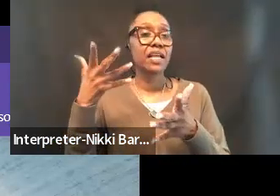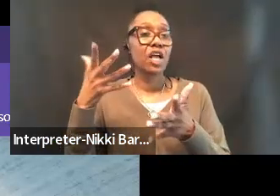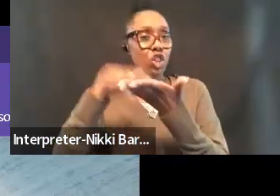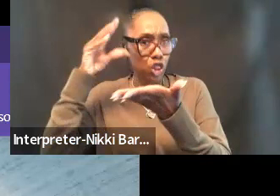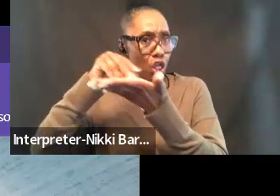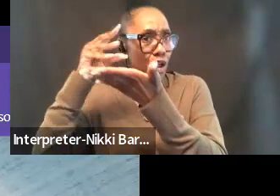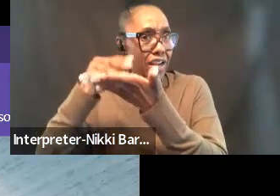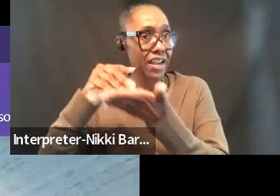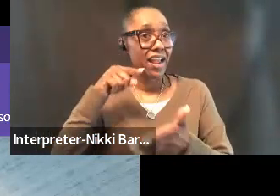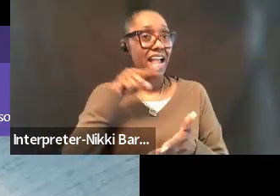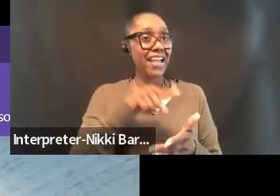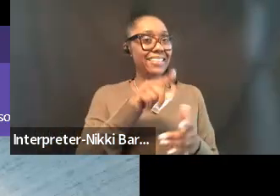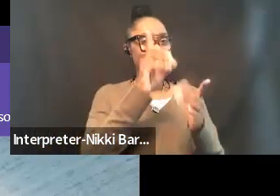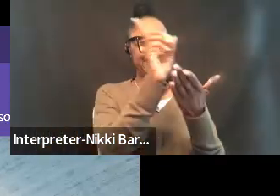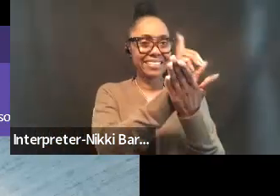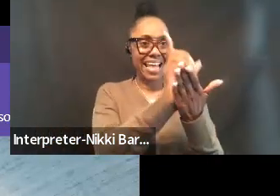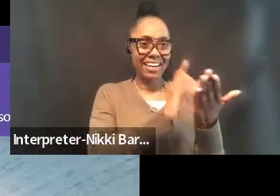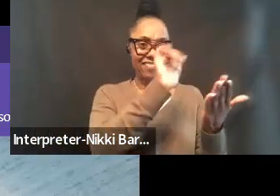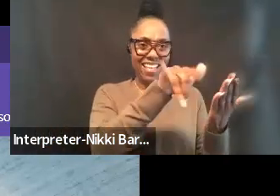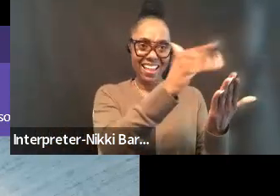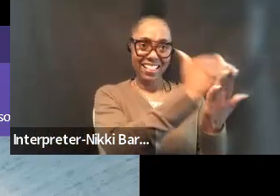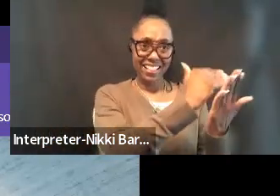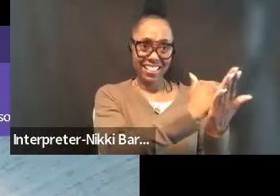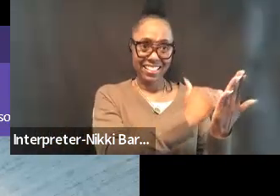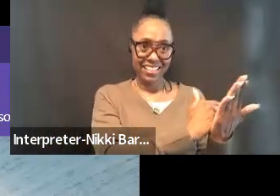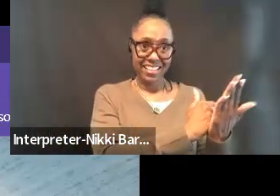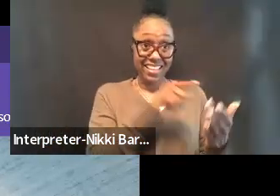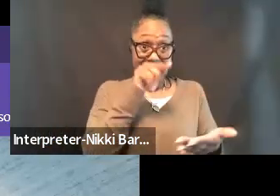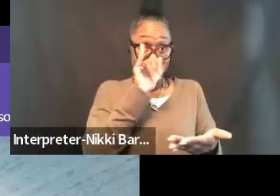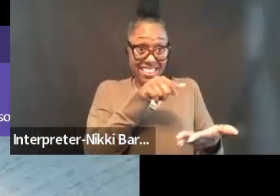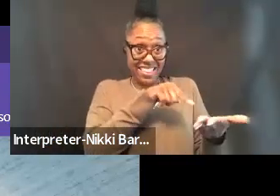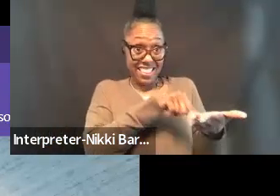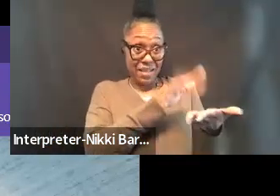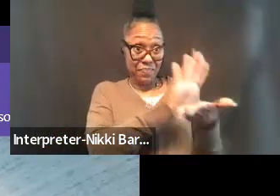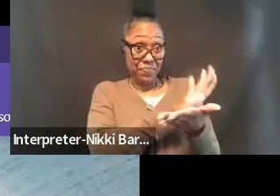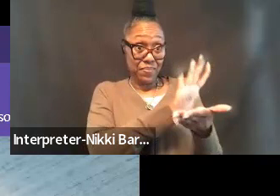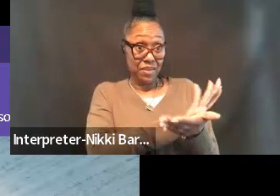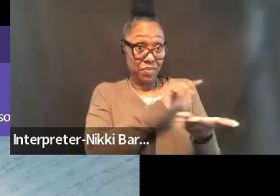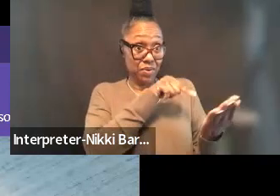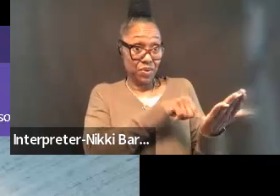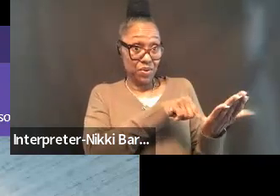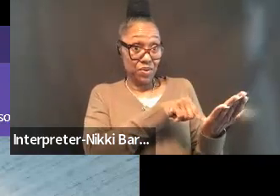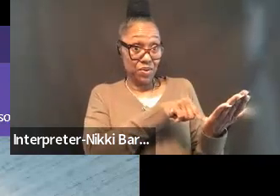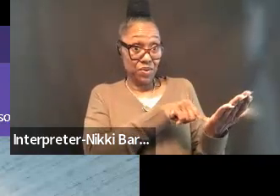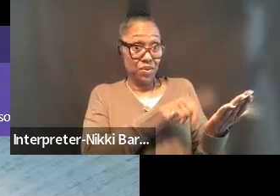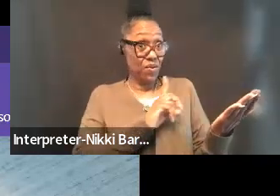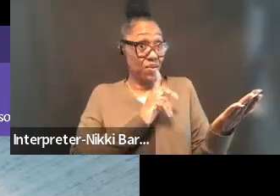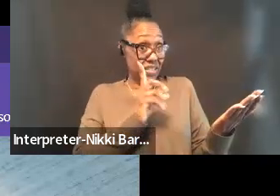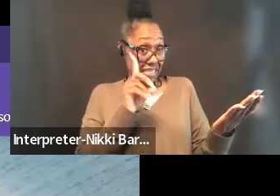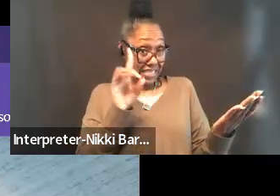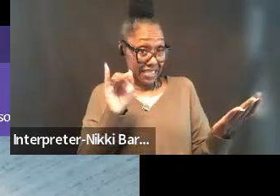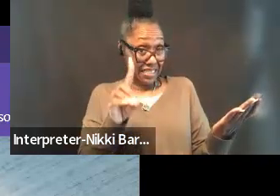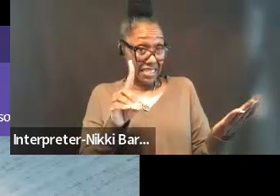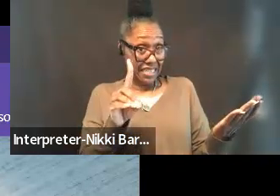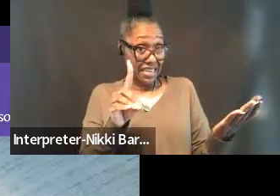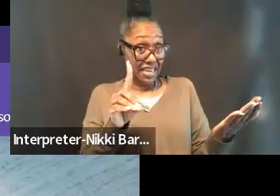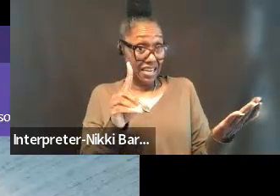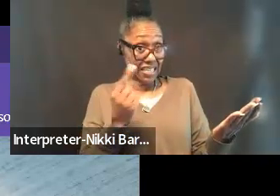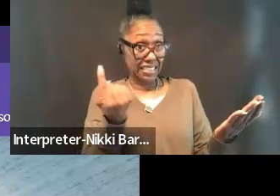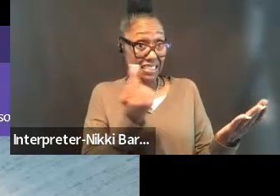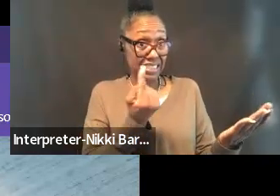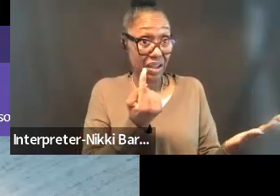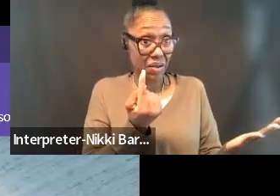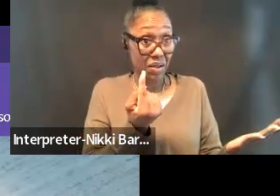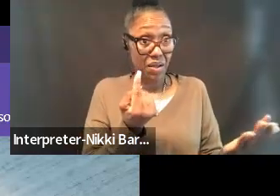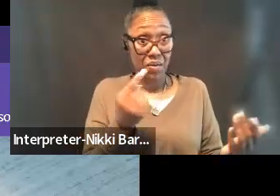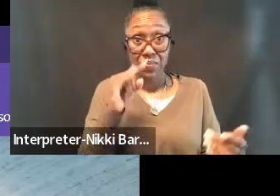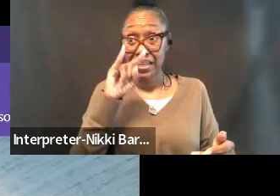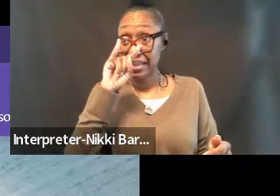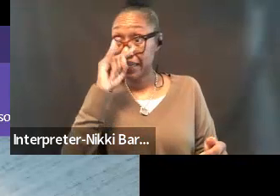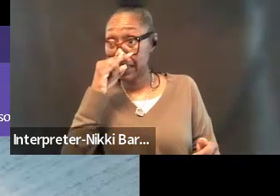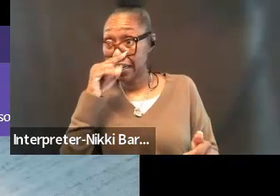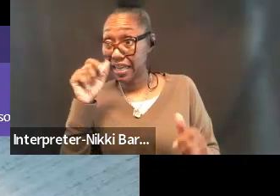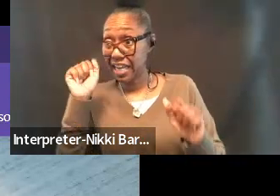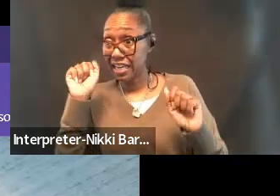Did the student. Did that this activity really? Was it really something the child was able to show would they know?